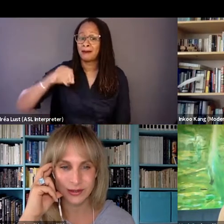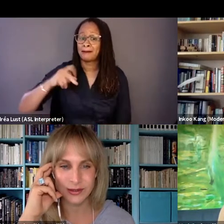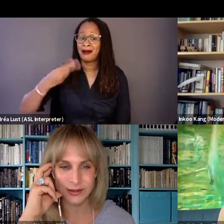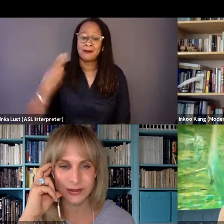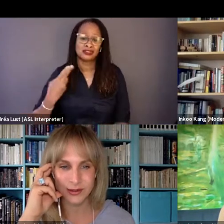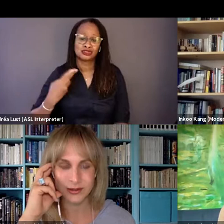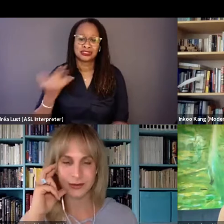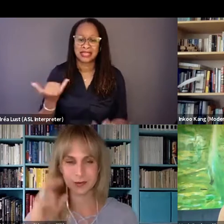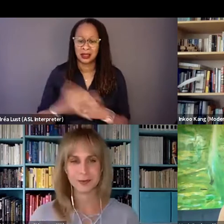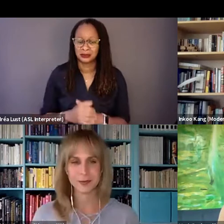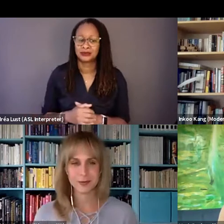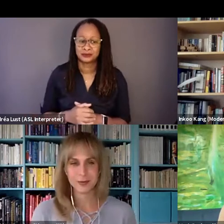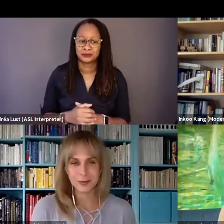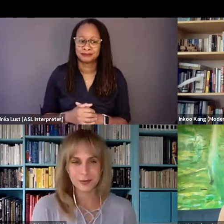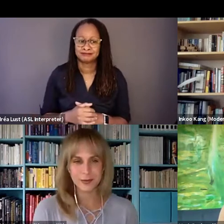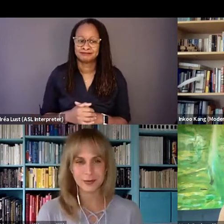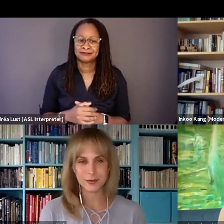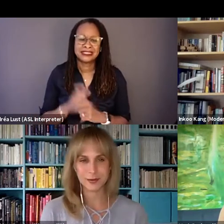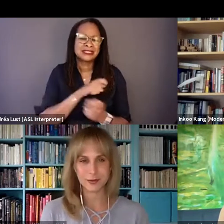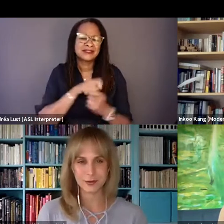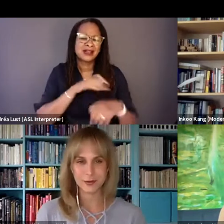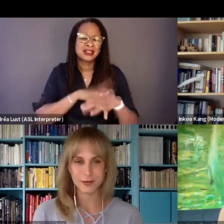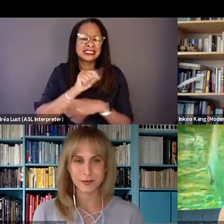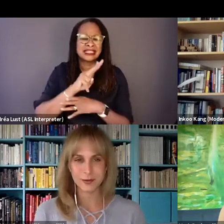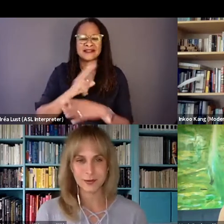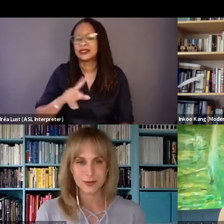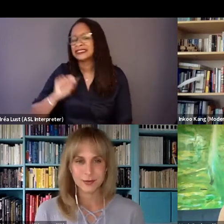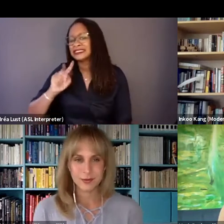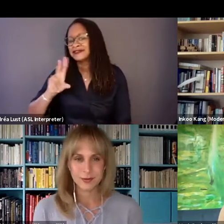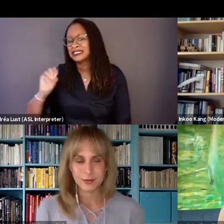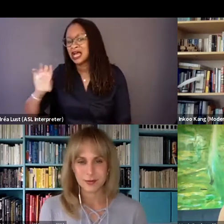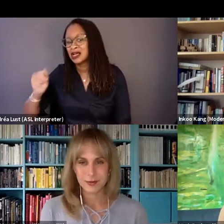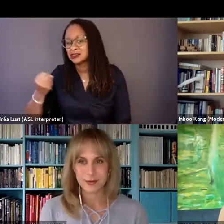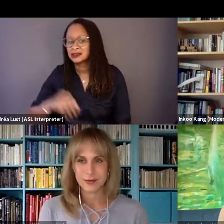especially on TV and TV documentaries, where you're sort of like, I mean,